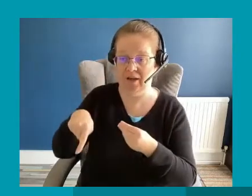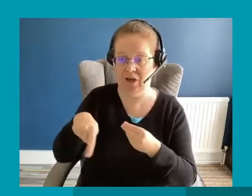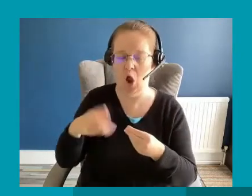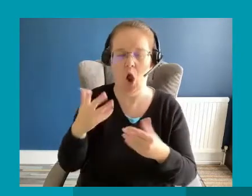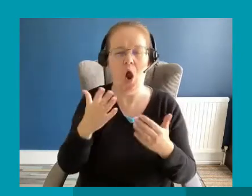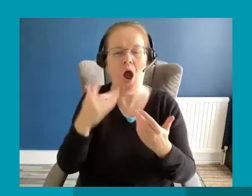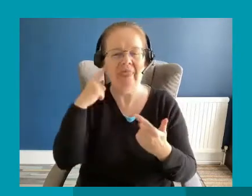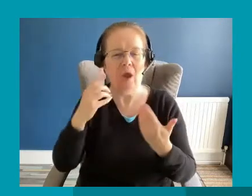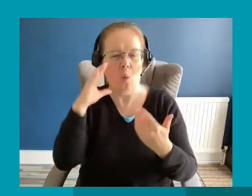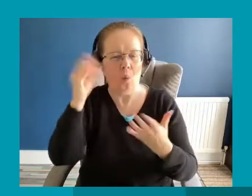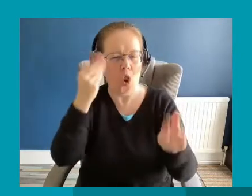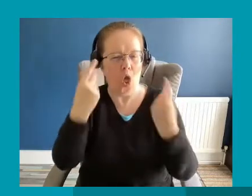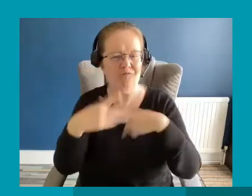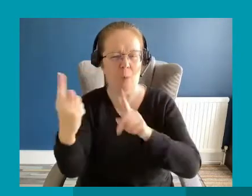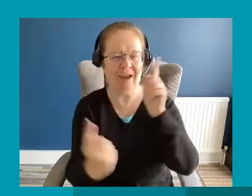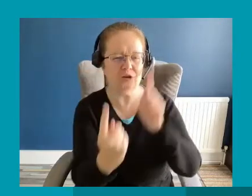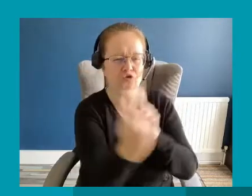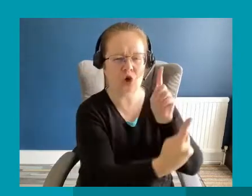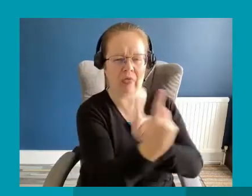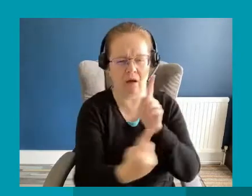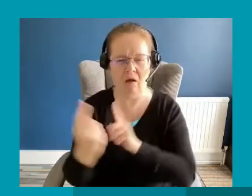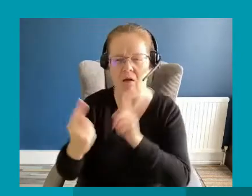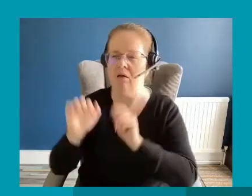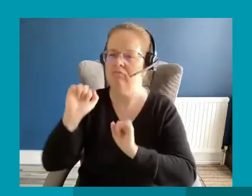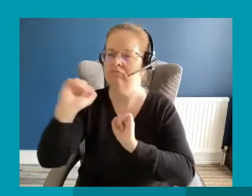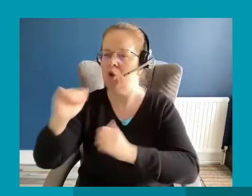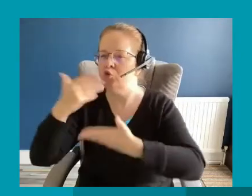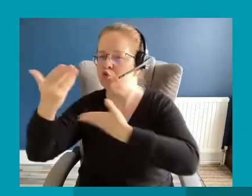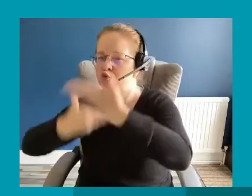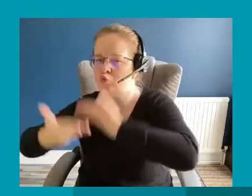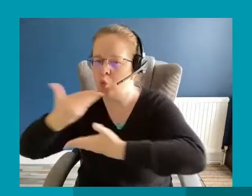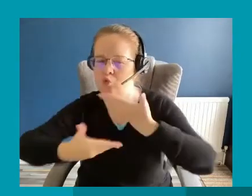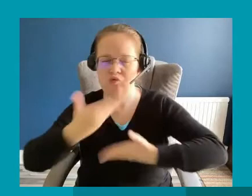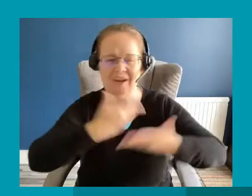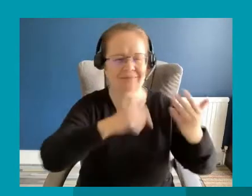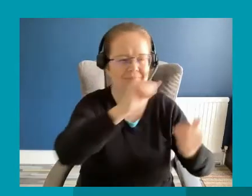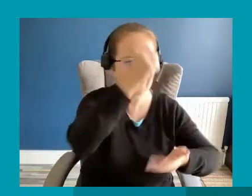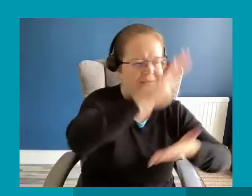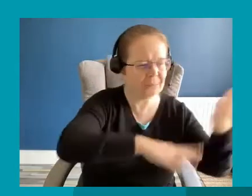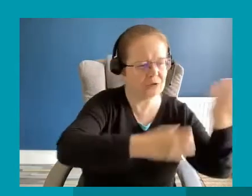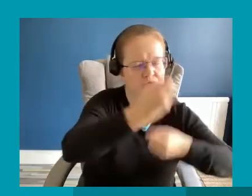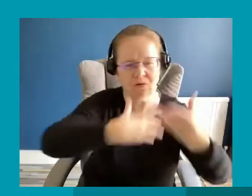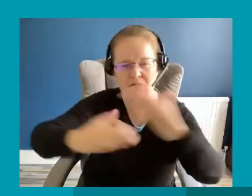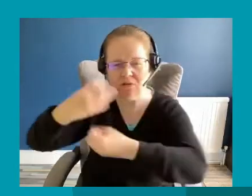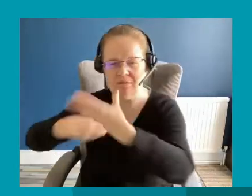each other and from the stories and the experiences that we share here today, especially on this particular webinar.